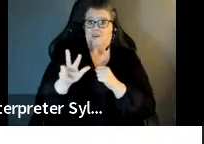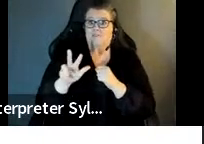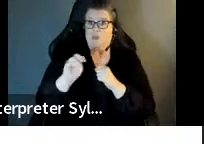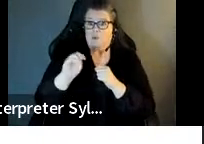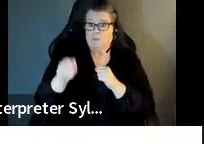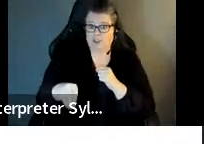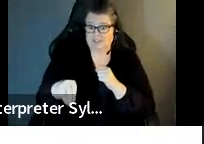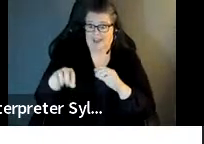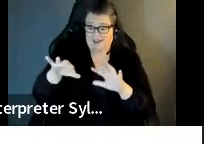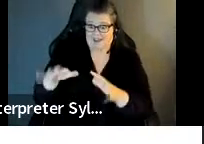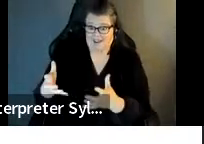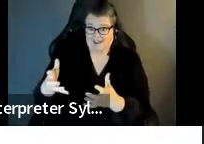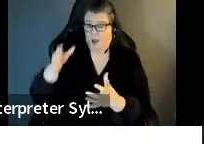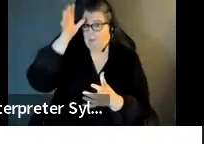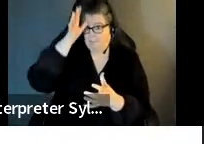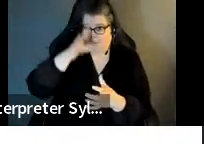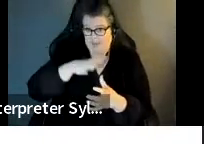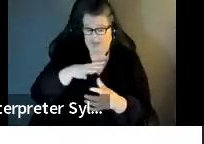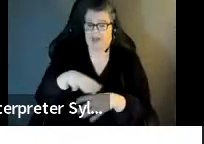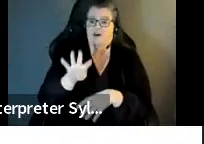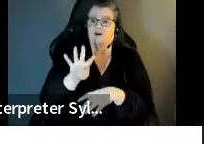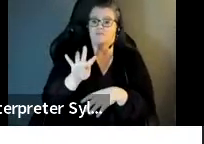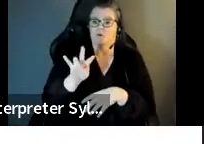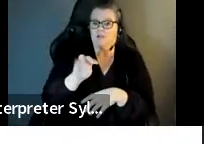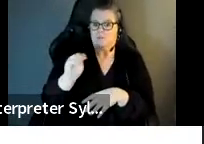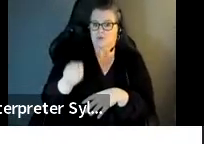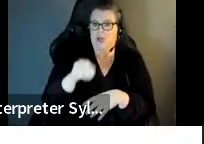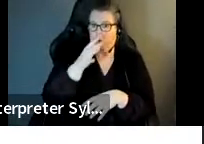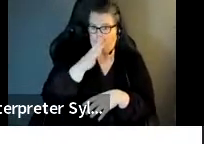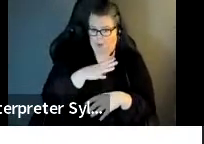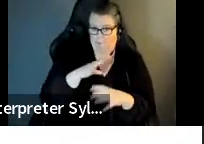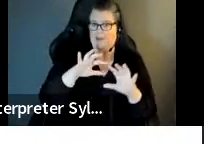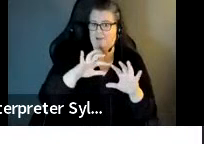We have 53% men, 47% women in our sample.